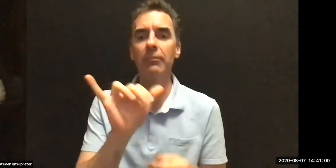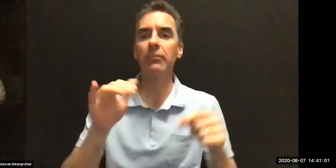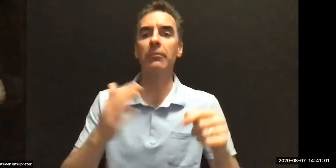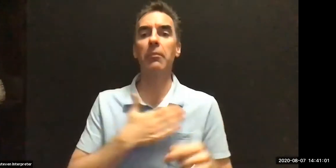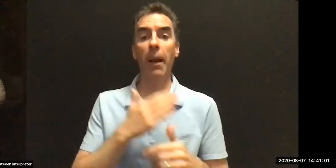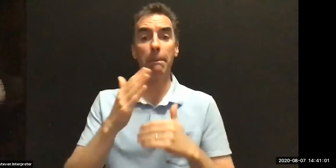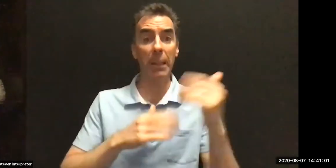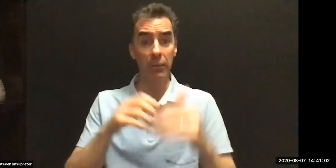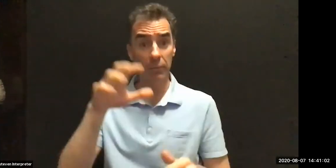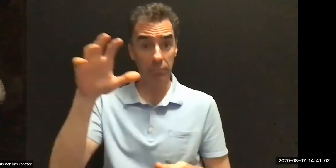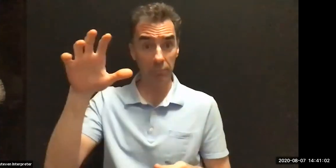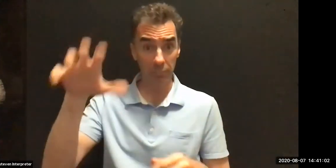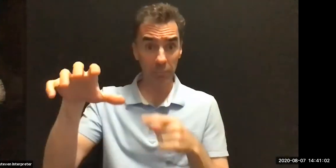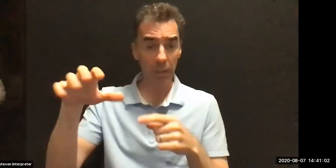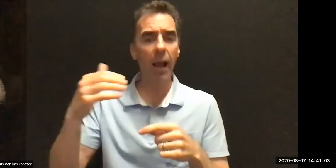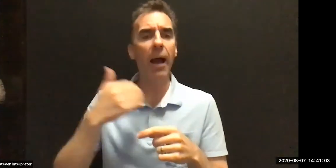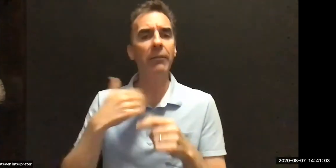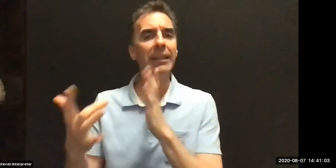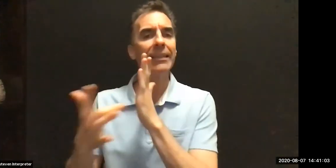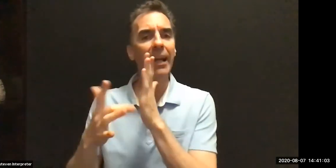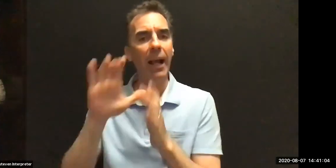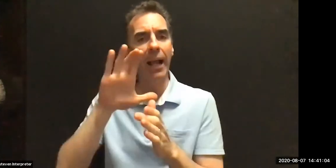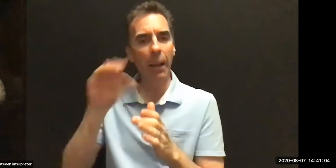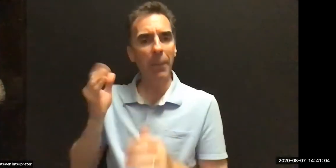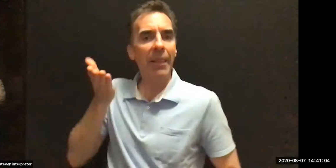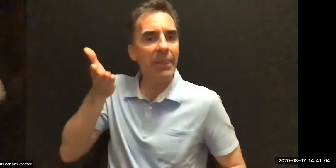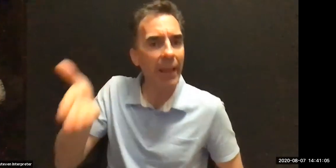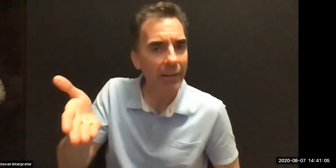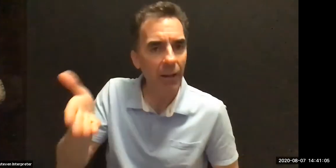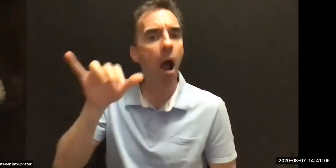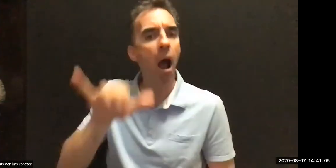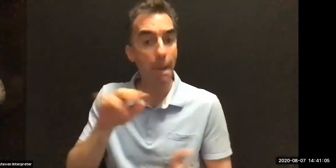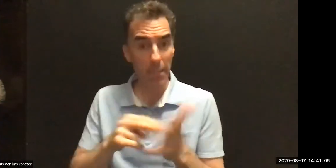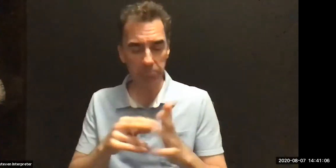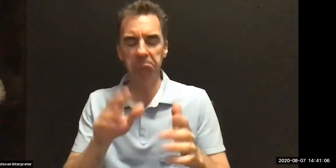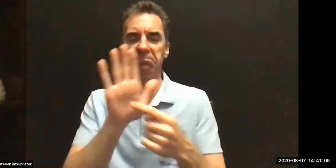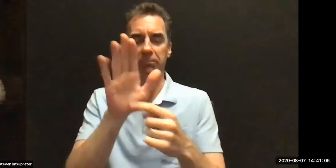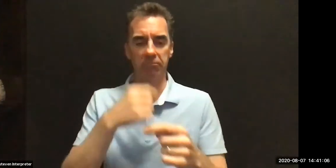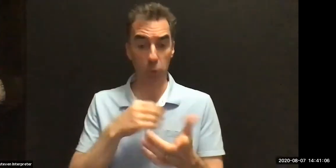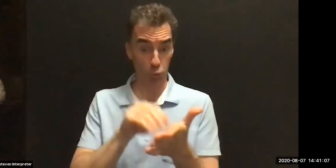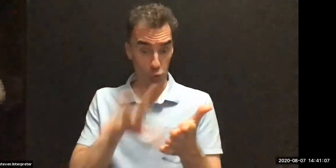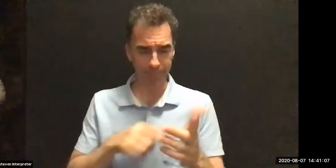Channelle Charest: Companies that are present and so students are able to interact with actual software development teams.